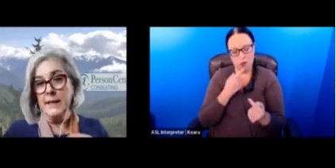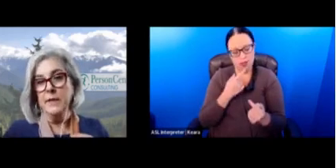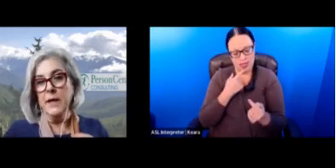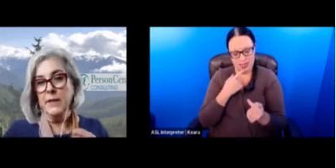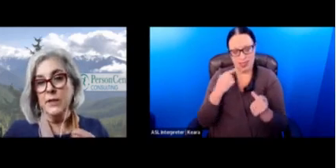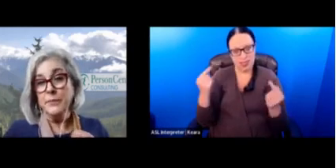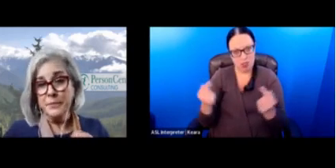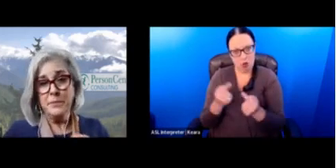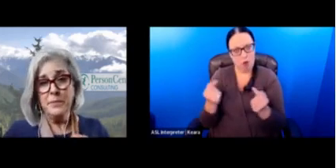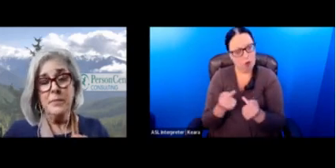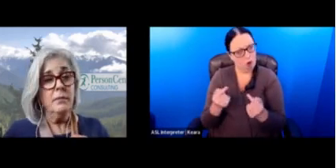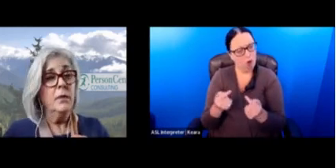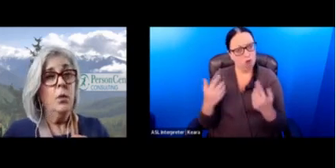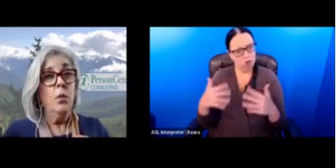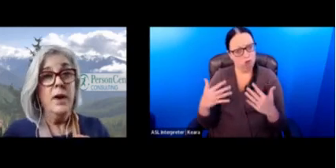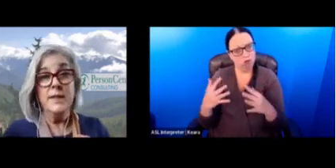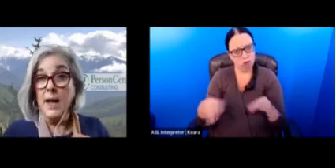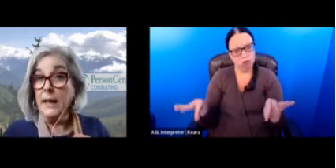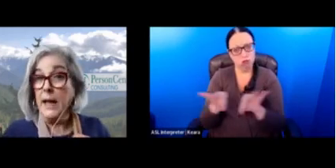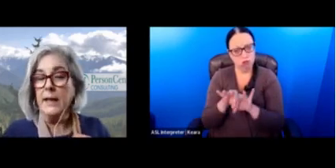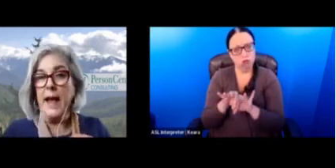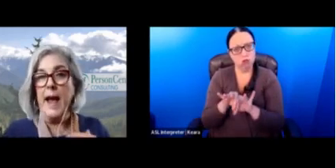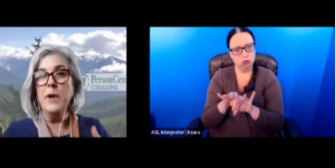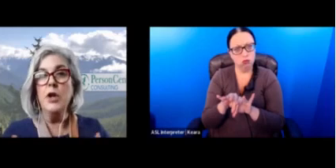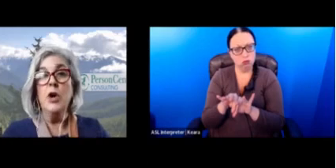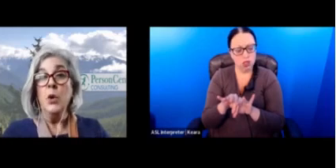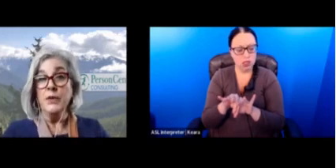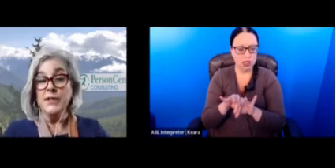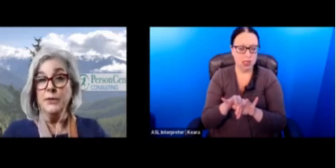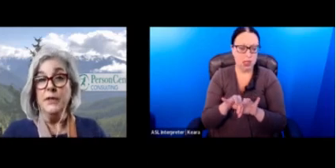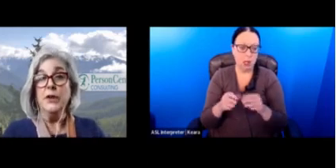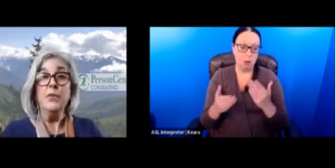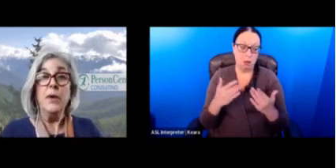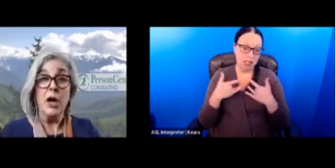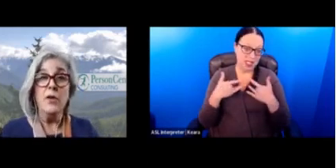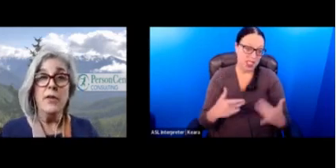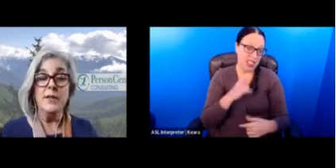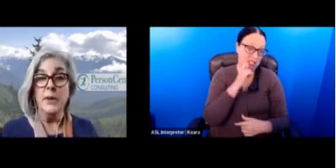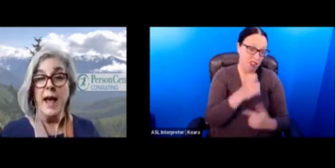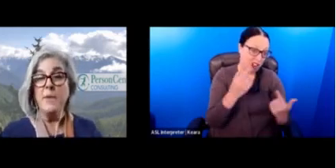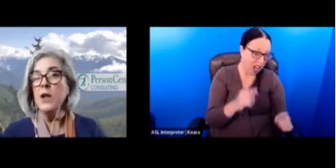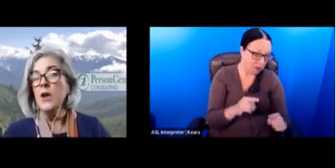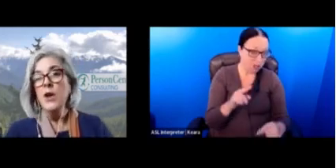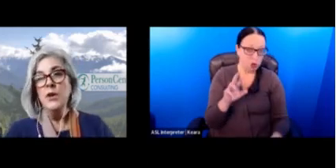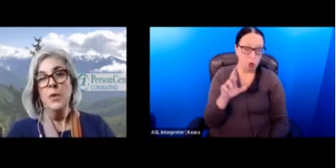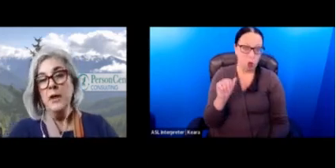significant. When it's unlikely to happen, or still very rare that this would happen. You want